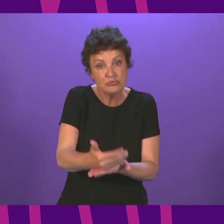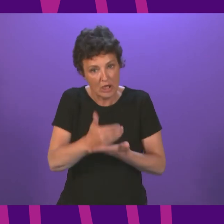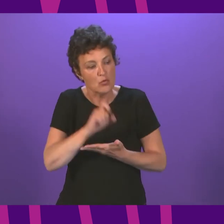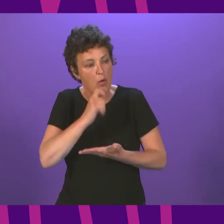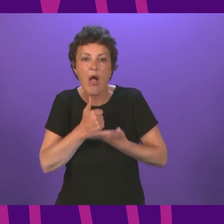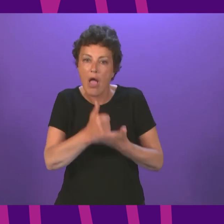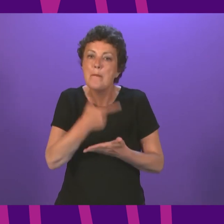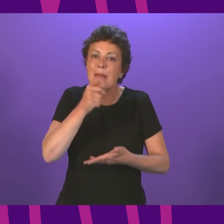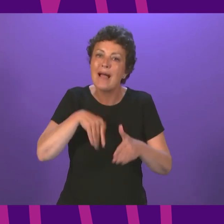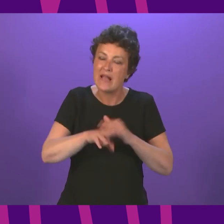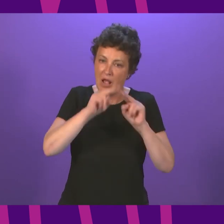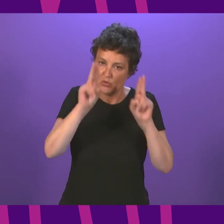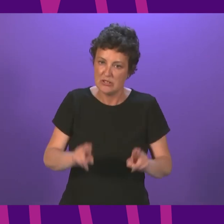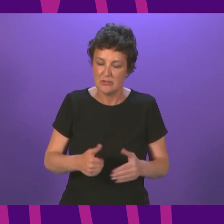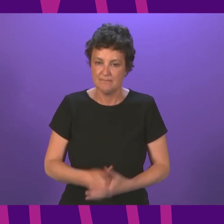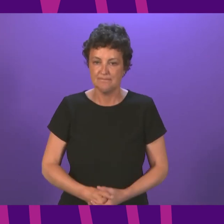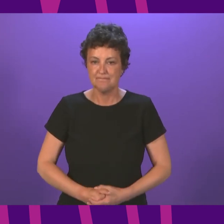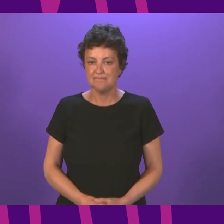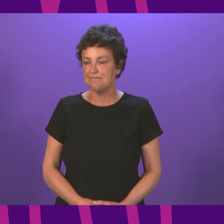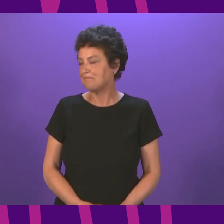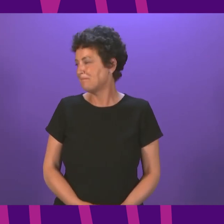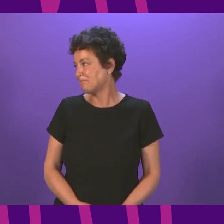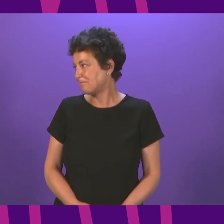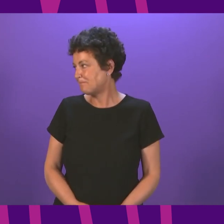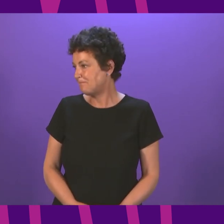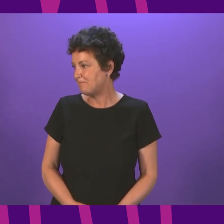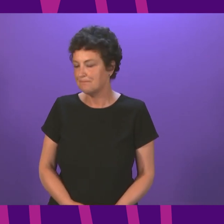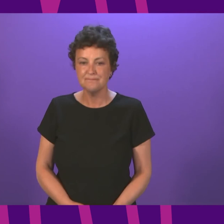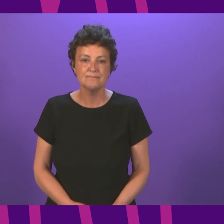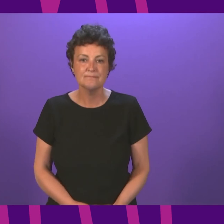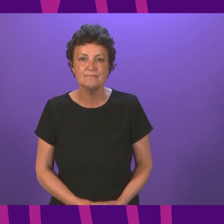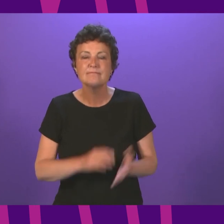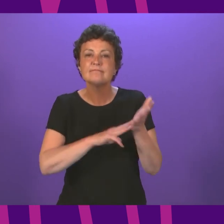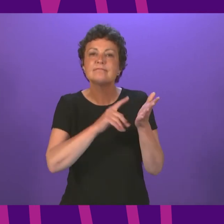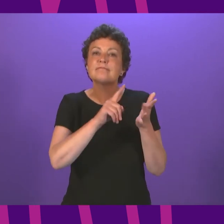to the debate, Mr Sweeney made the point that out of most moments of crisis comes a substantial